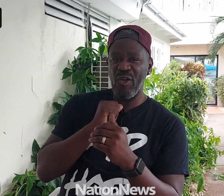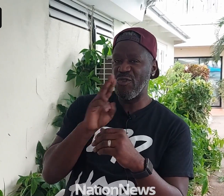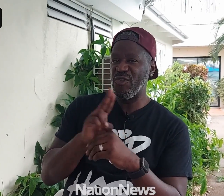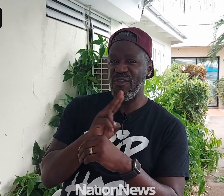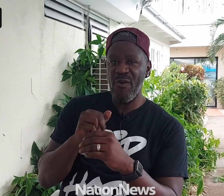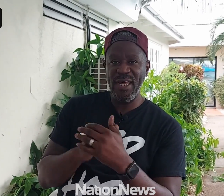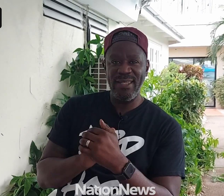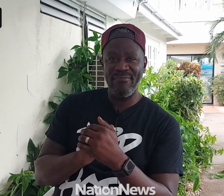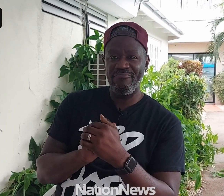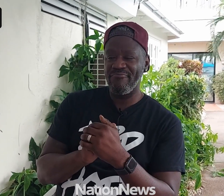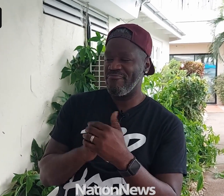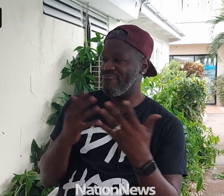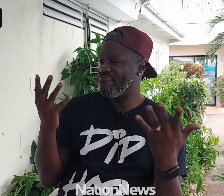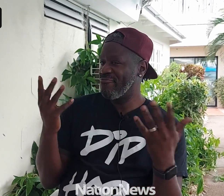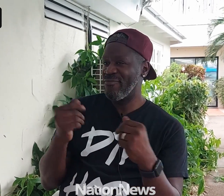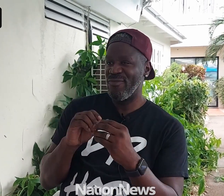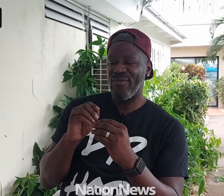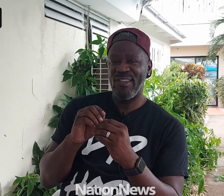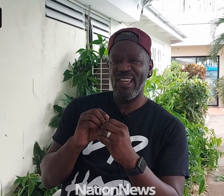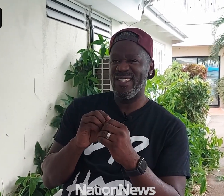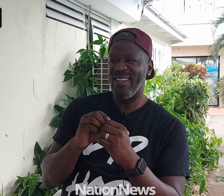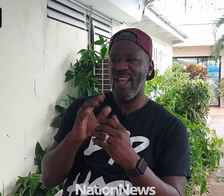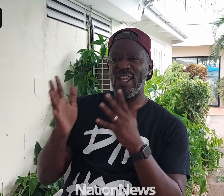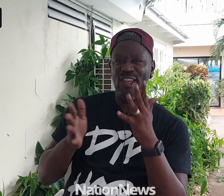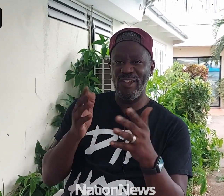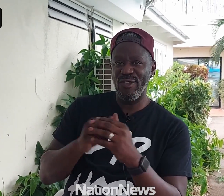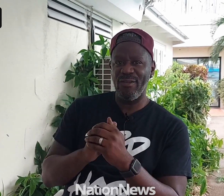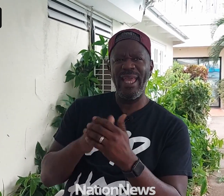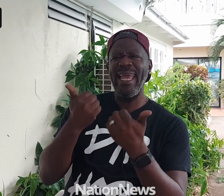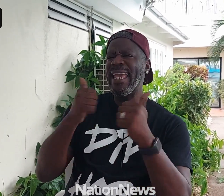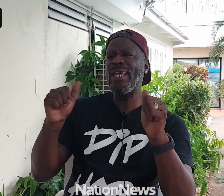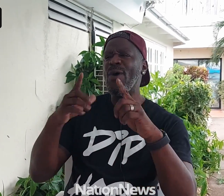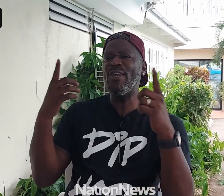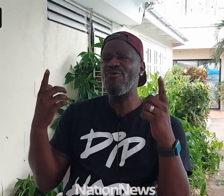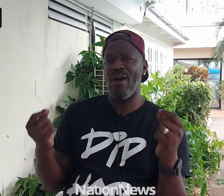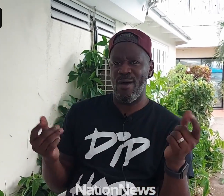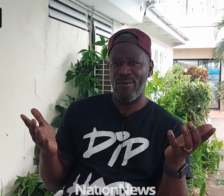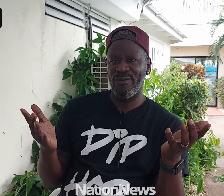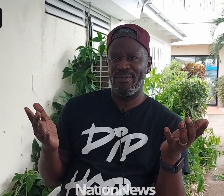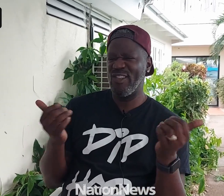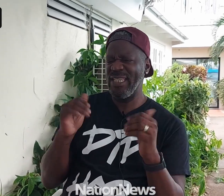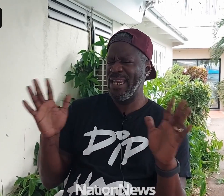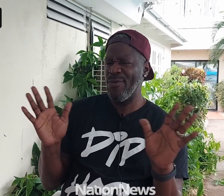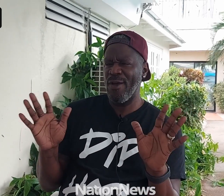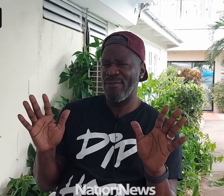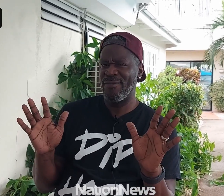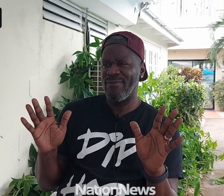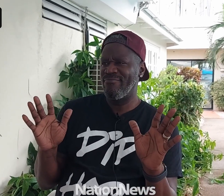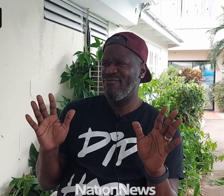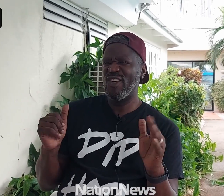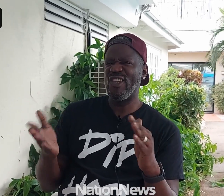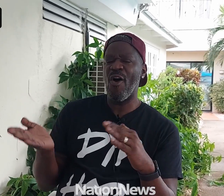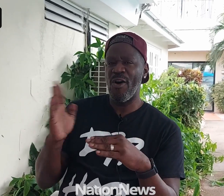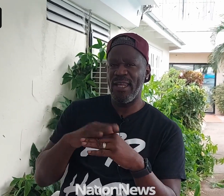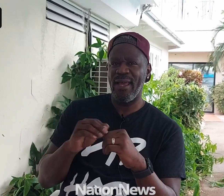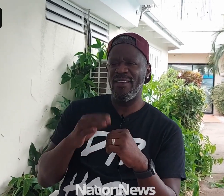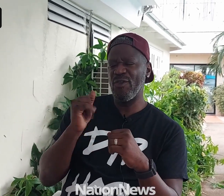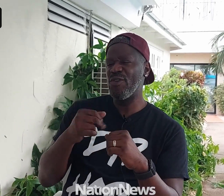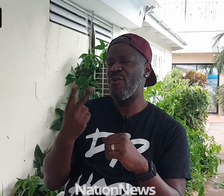don't use your voice just gesture any way you go just anywhere just all day if you can do it